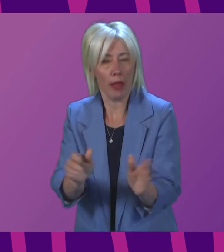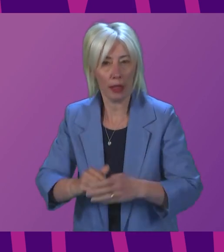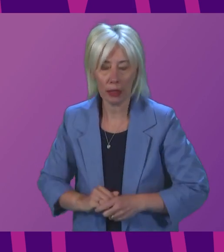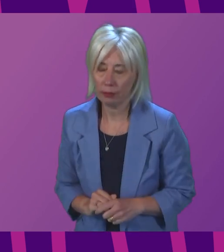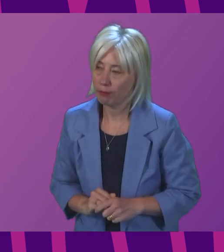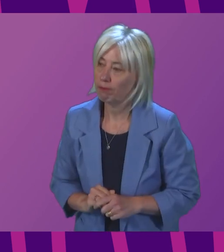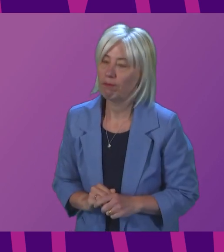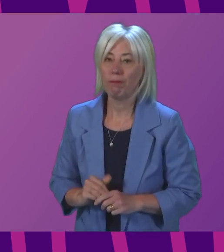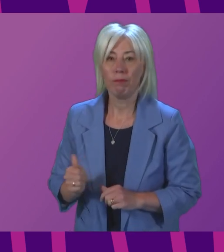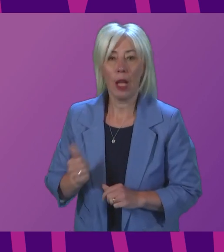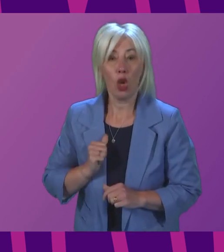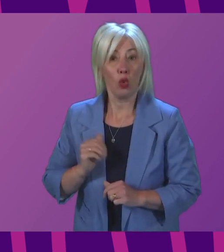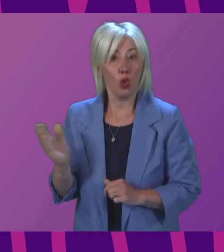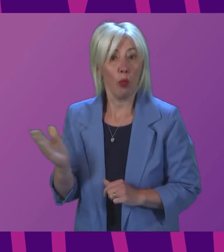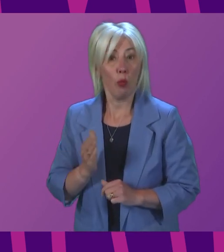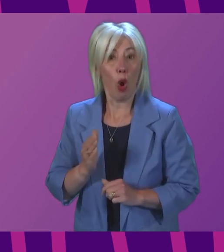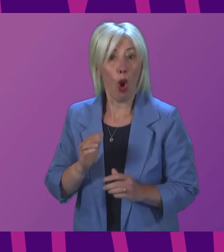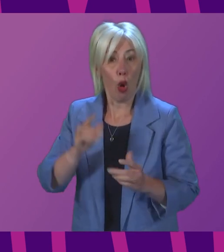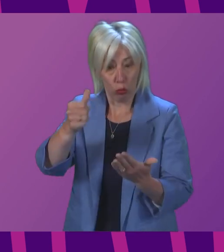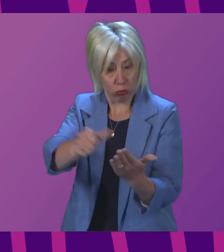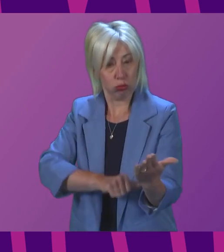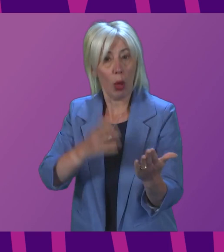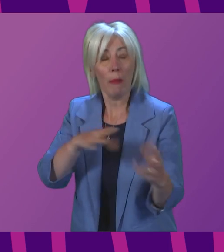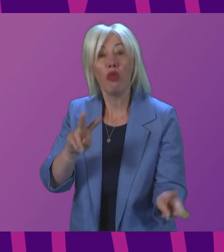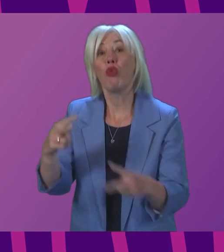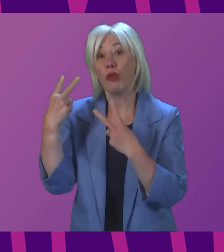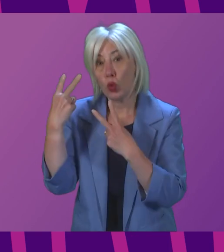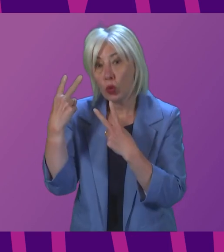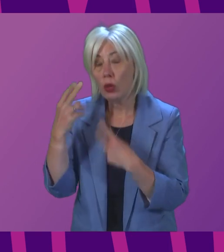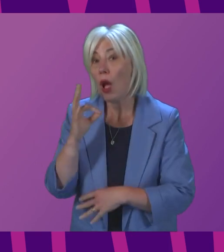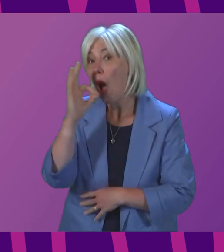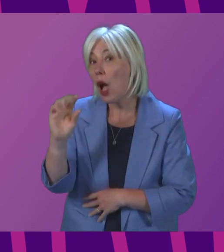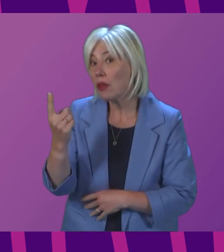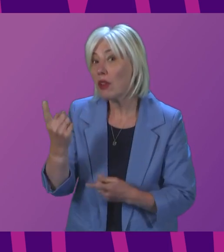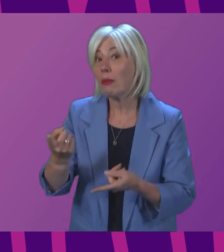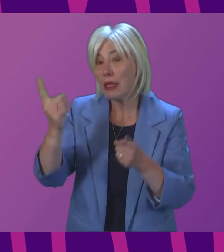Assuming that all records have now been fully reviewed, I ask the First Minister, first,